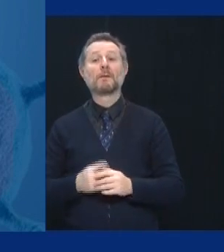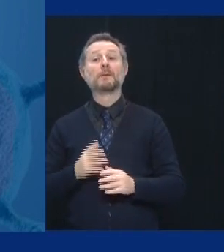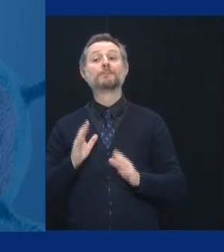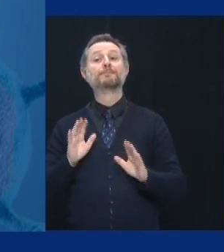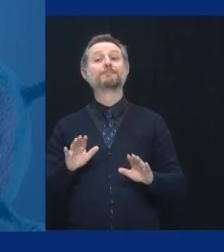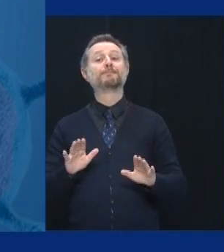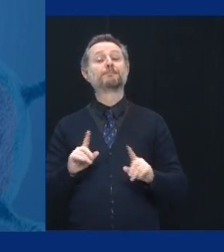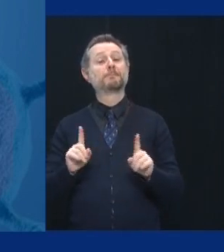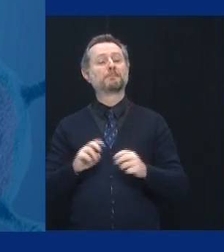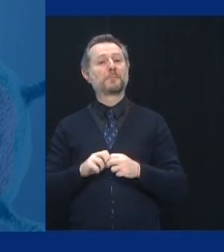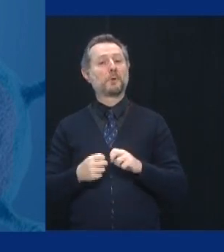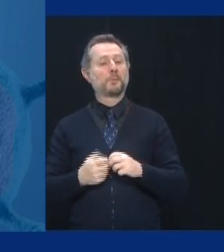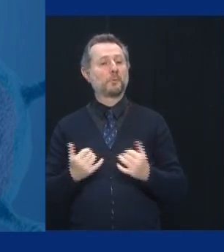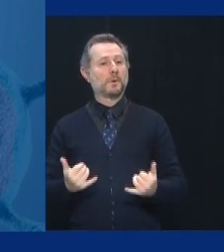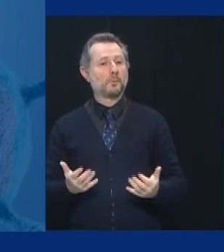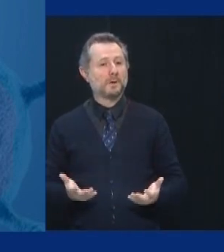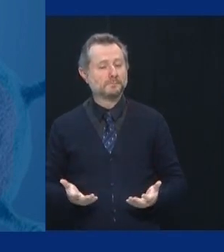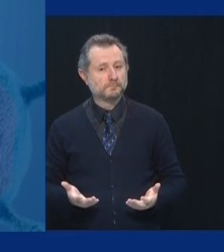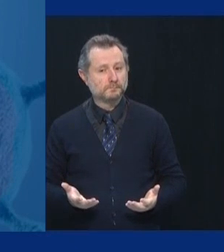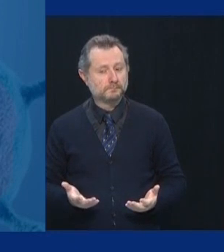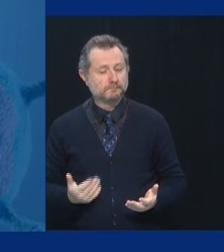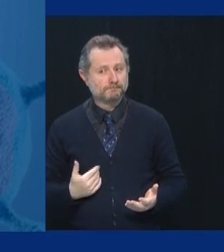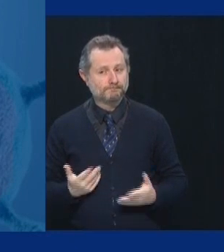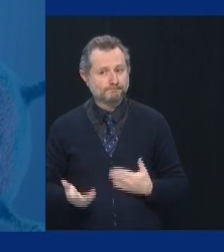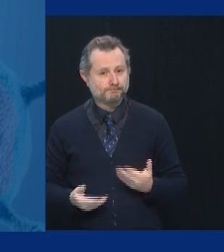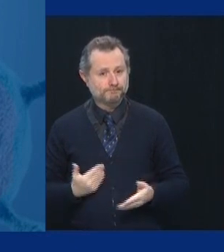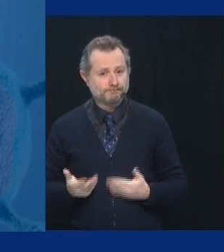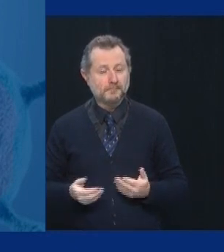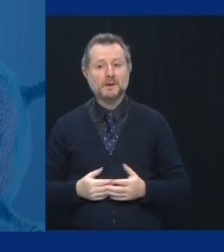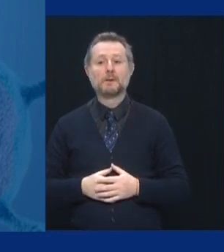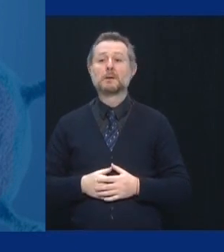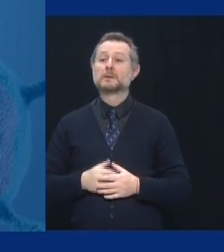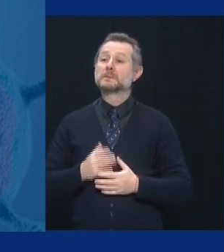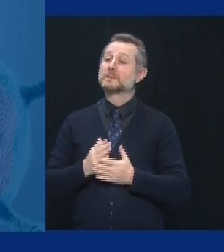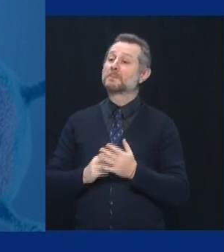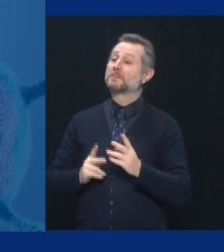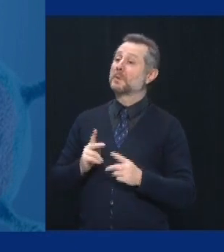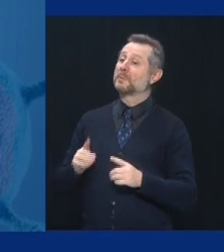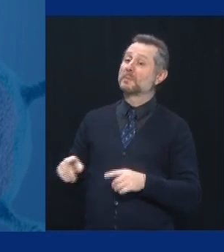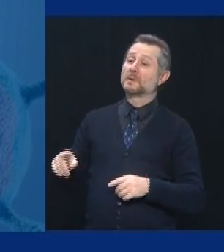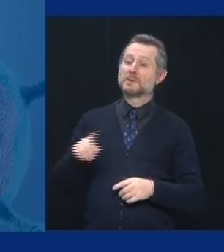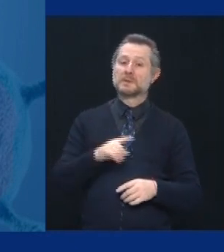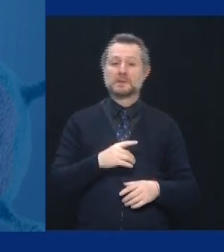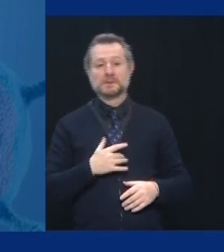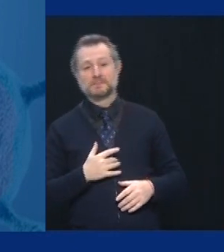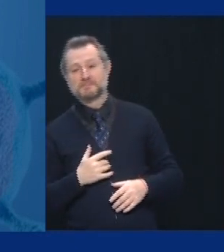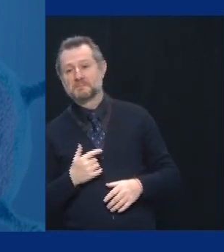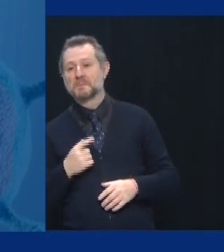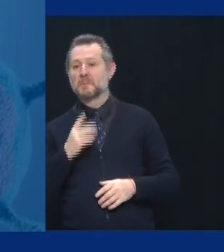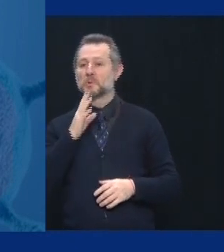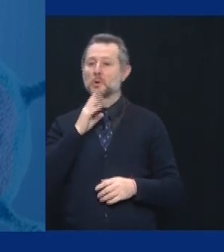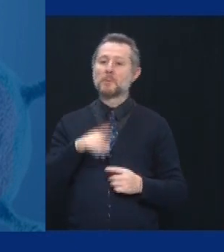THE CURVE, 111, 48, 32. AND WE JUST HOPE THAT CONTINUES.